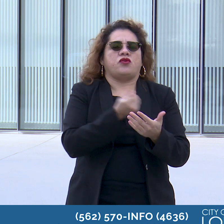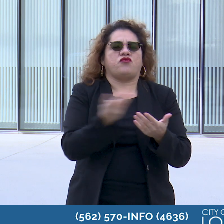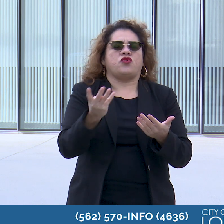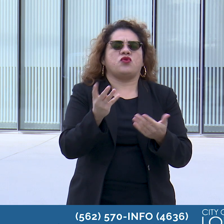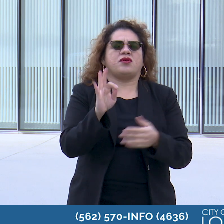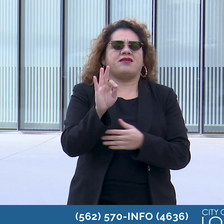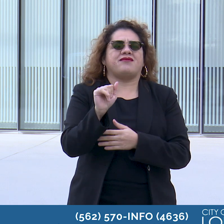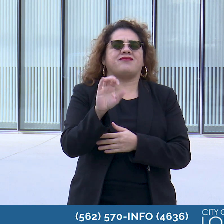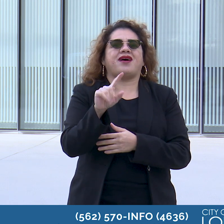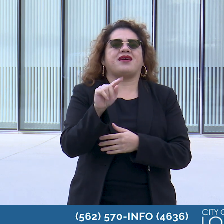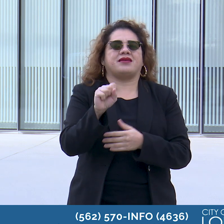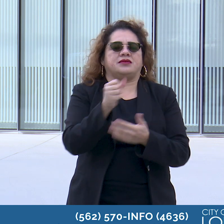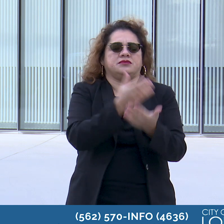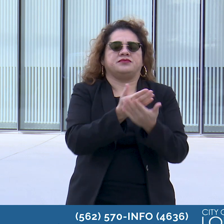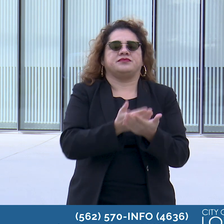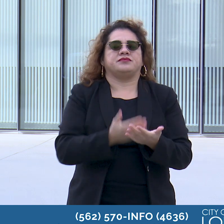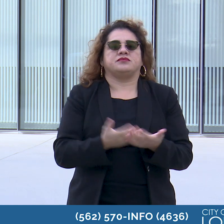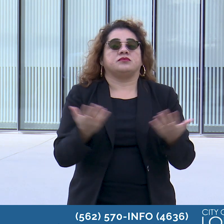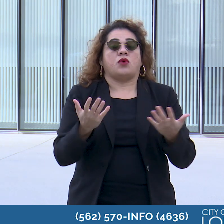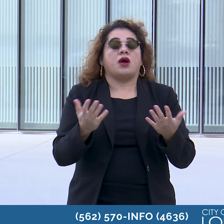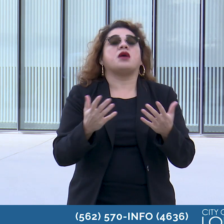vaccination plan.